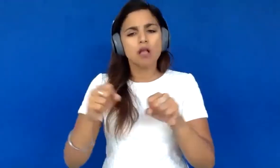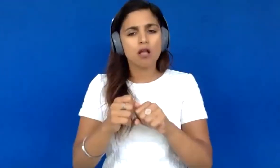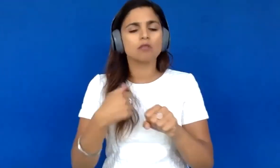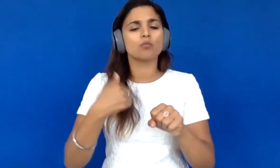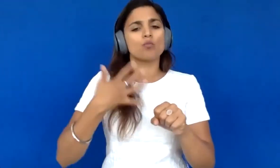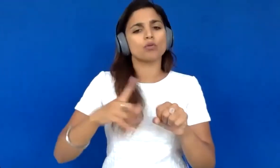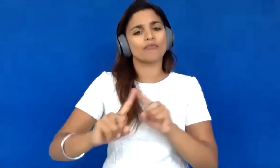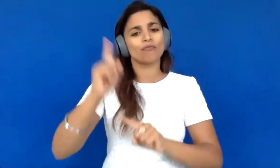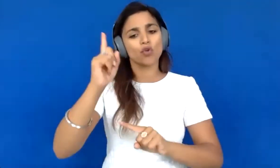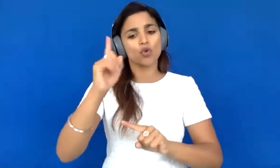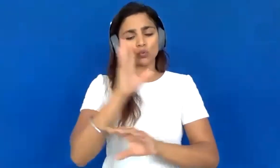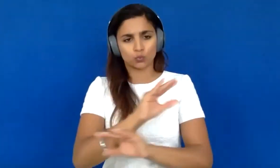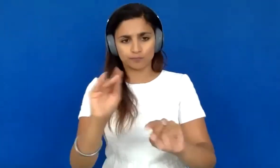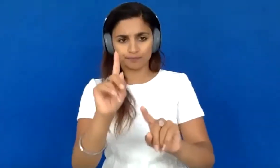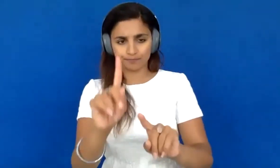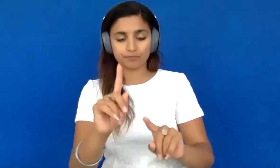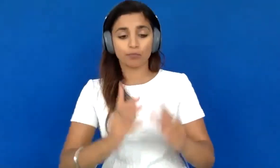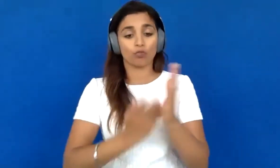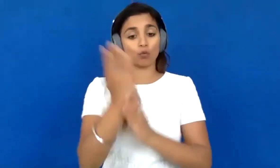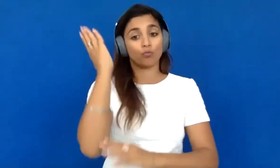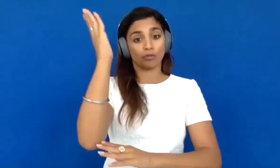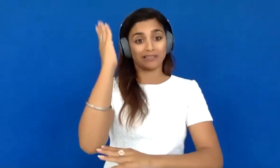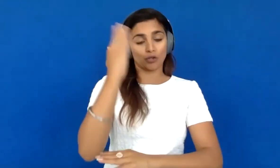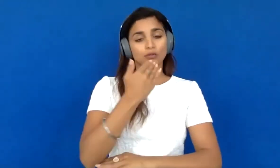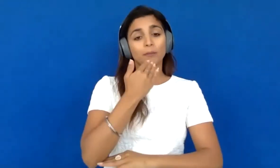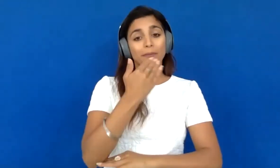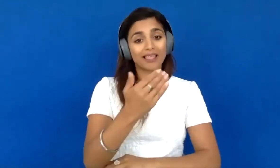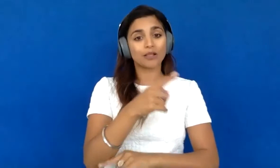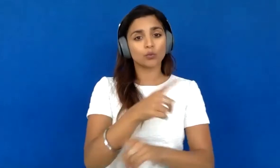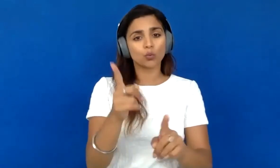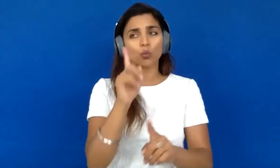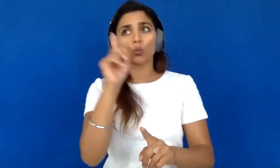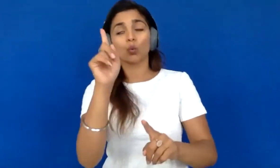during the presentations please feel free to tweet using the hashtag scrip